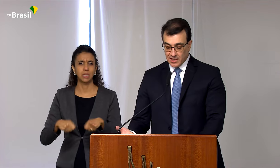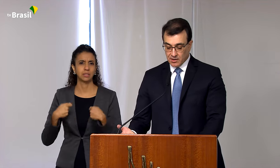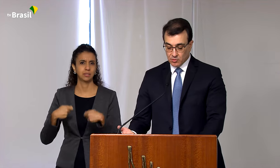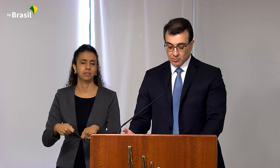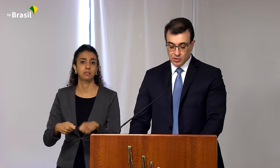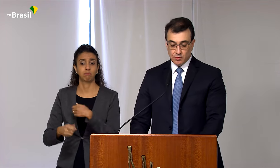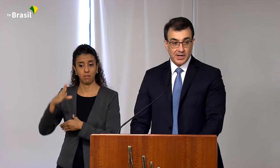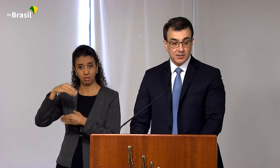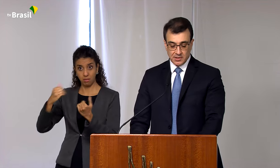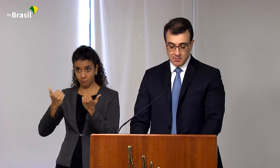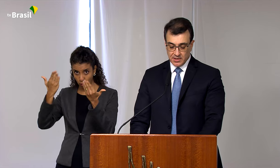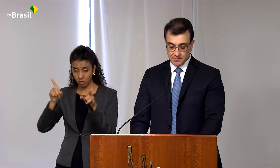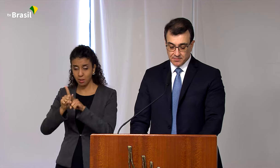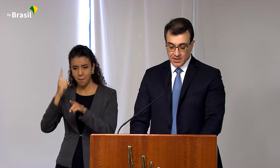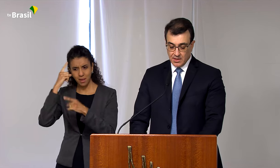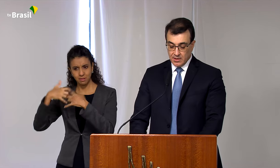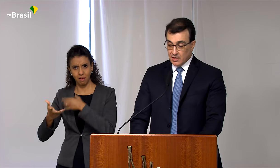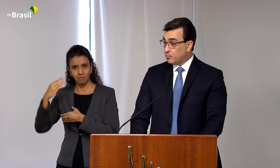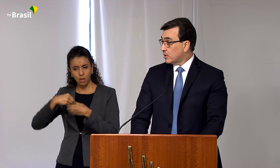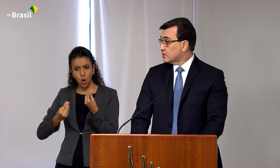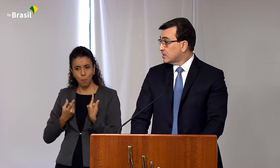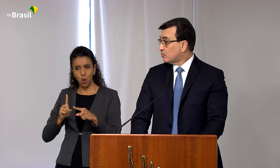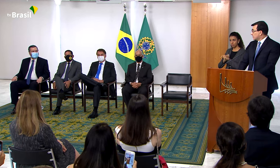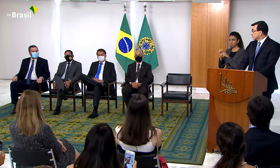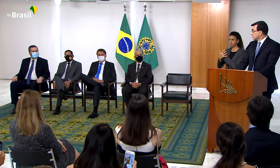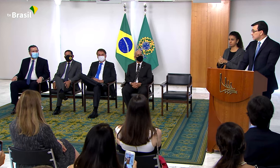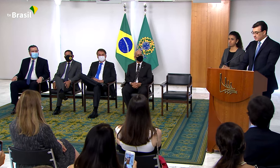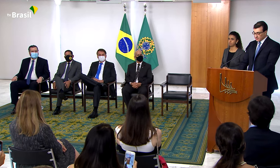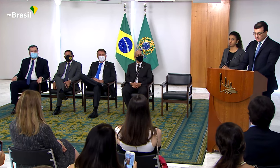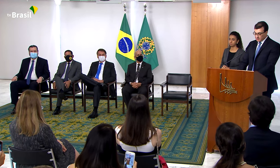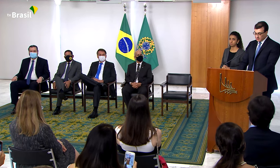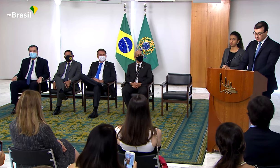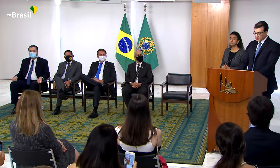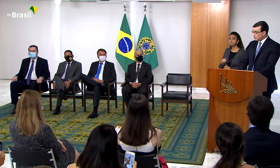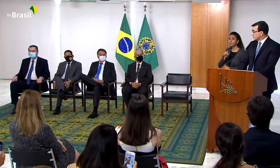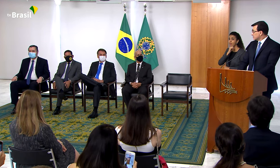to fight the pandemic. Contributions that are not enough in themselves, but